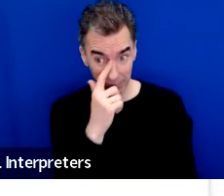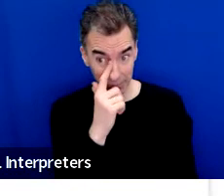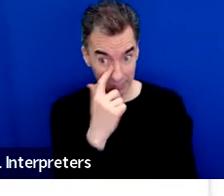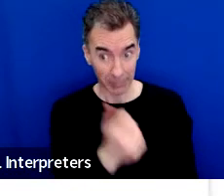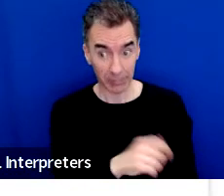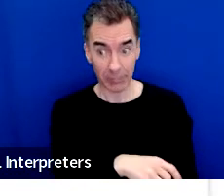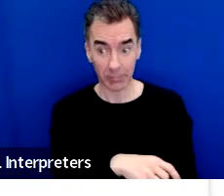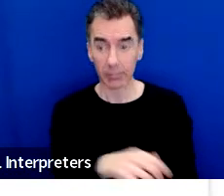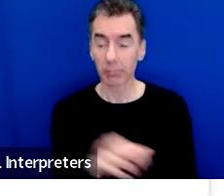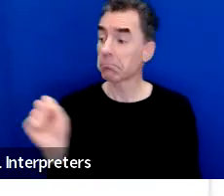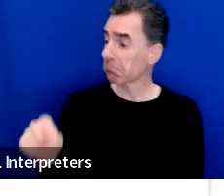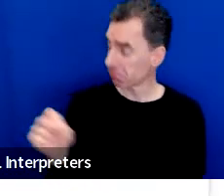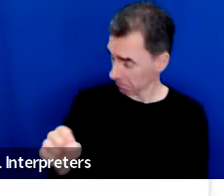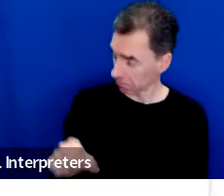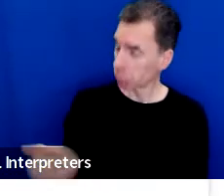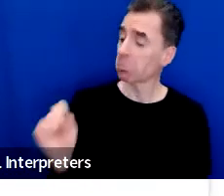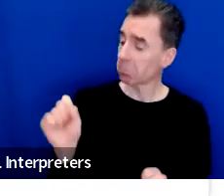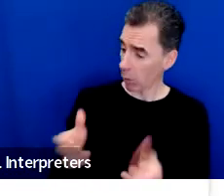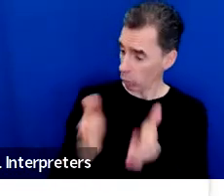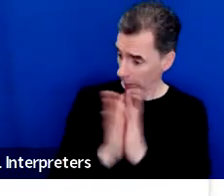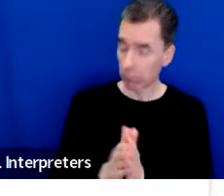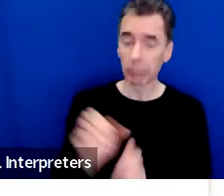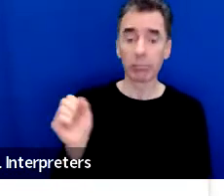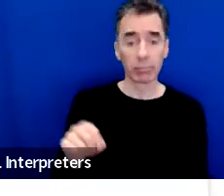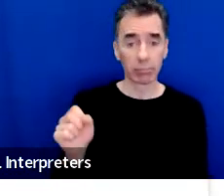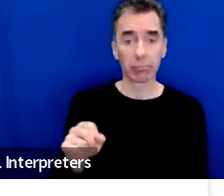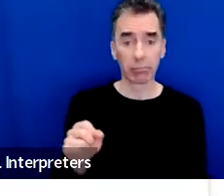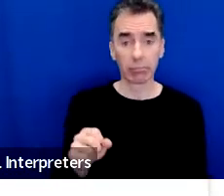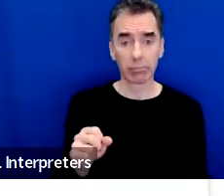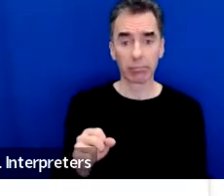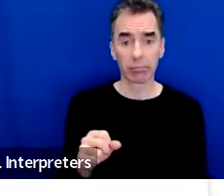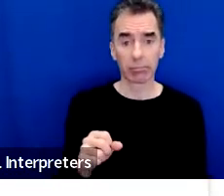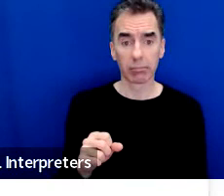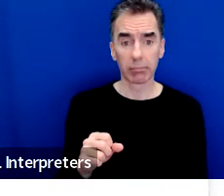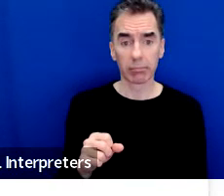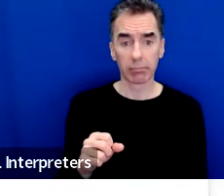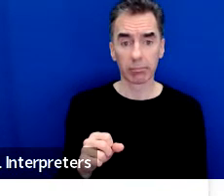Yeah. Yeah, it is. So and I think now too is a really good time